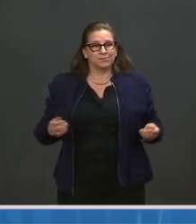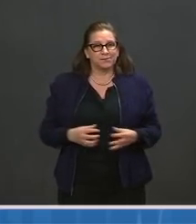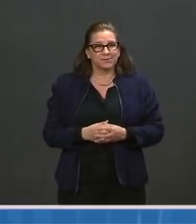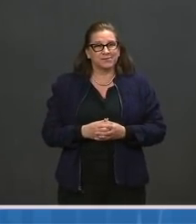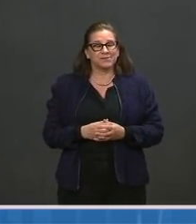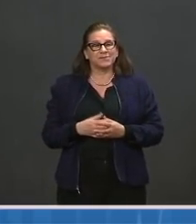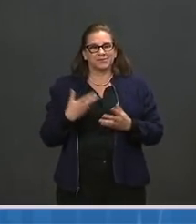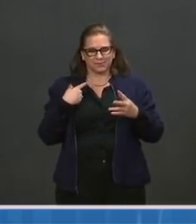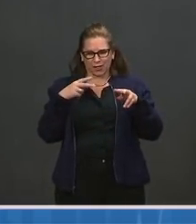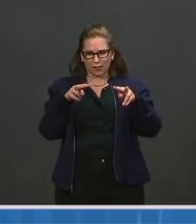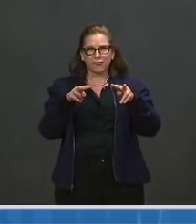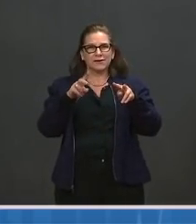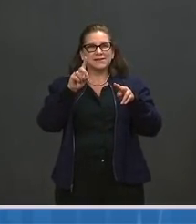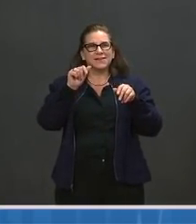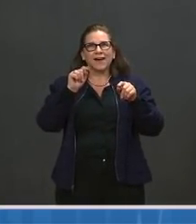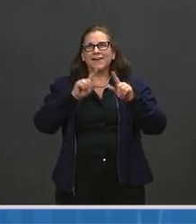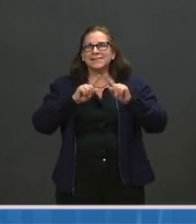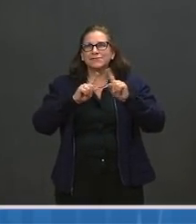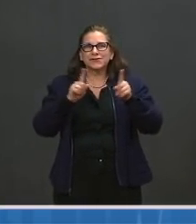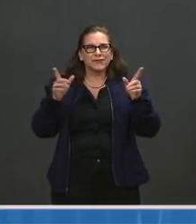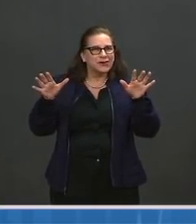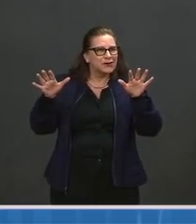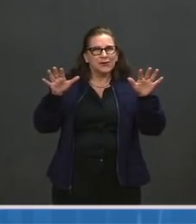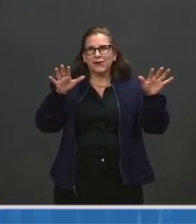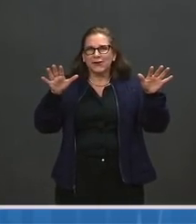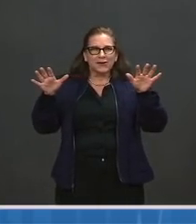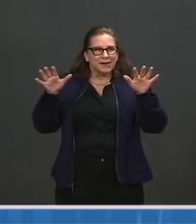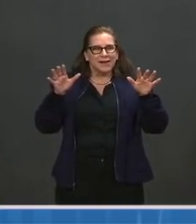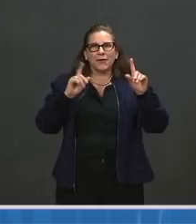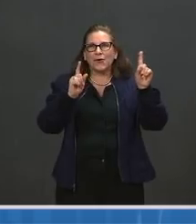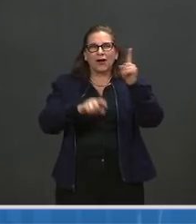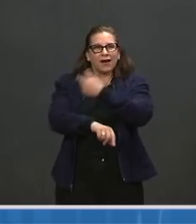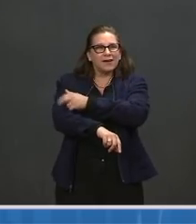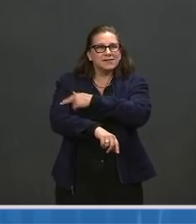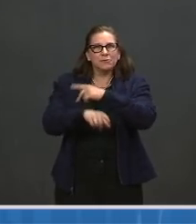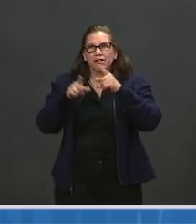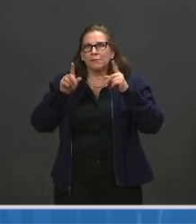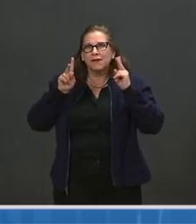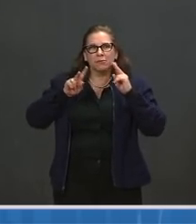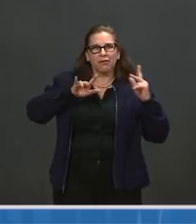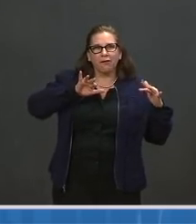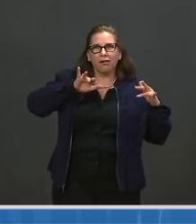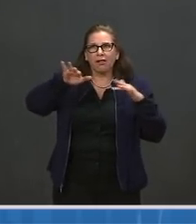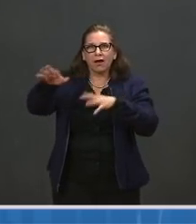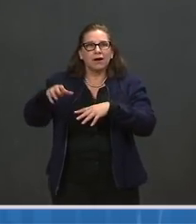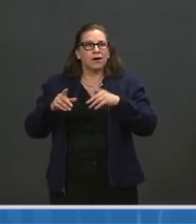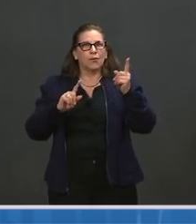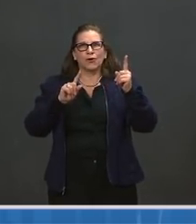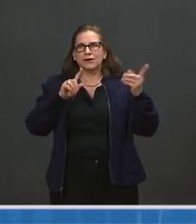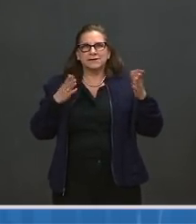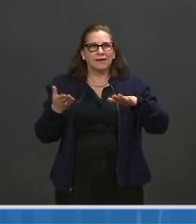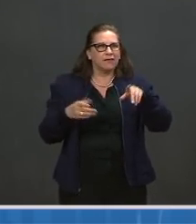the vaccines, all of them, have a very good track record. So, as Dr. Walensky said, that just underscores the importance